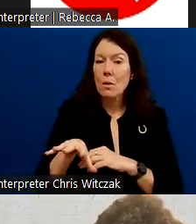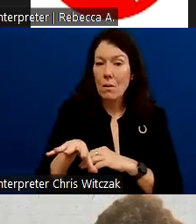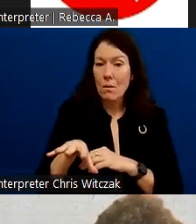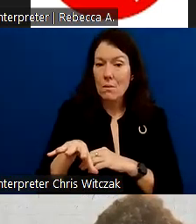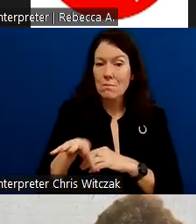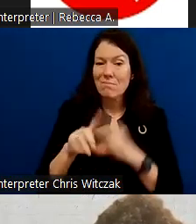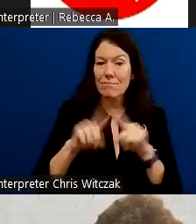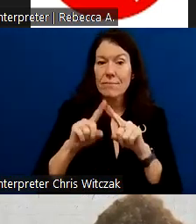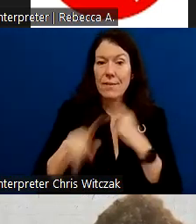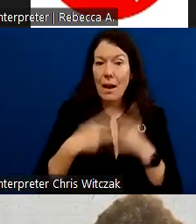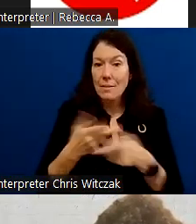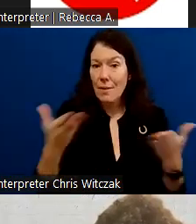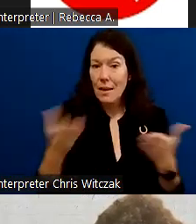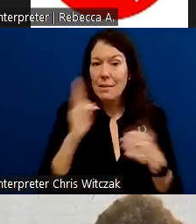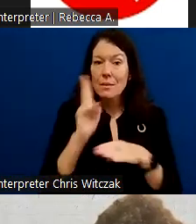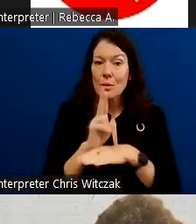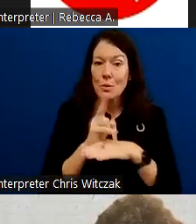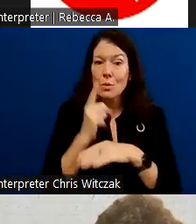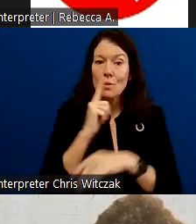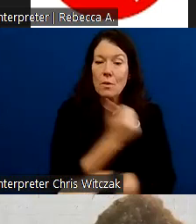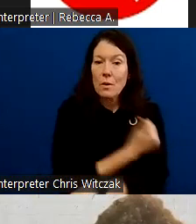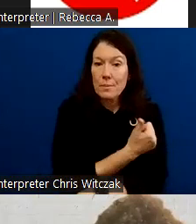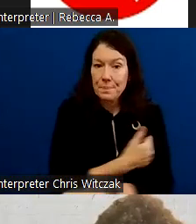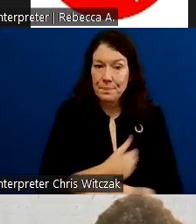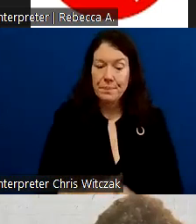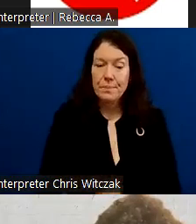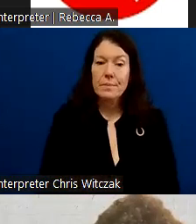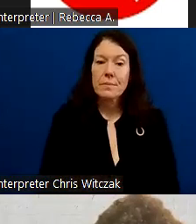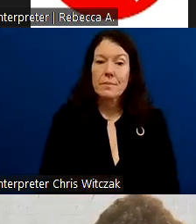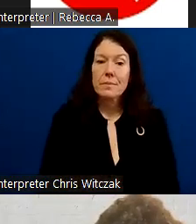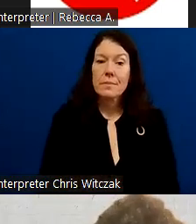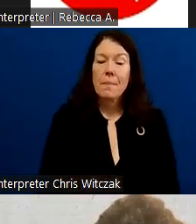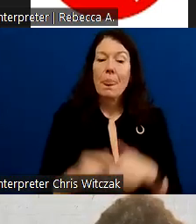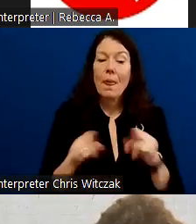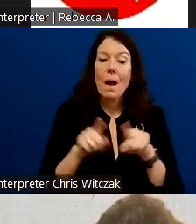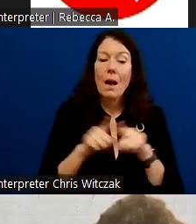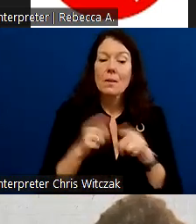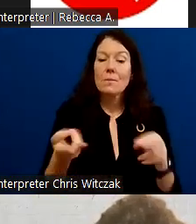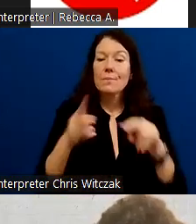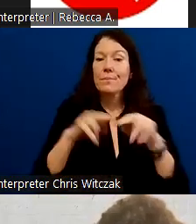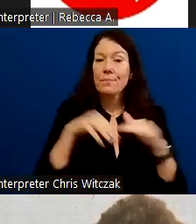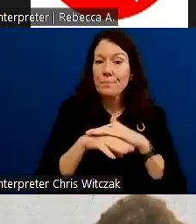are used for using substances, as well as increased access to wound care, which we know